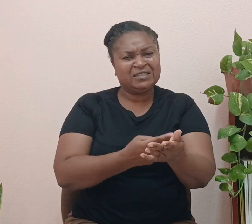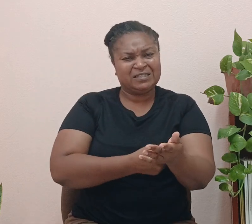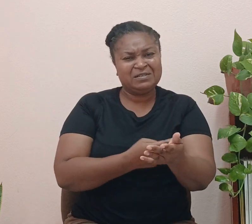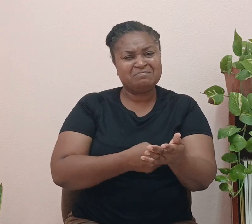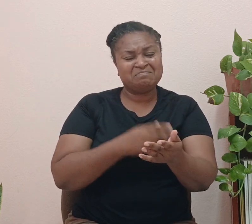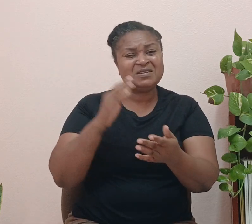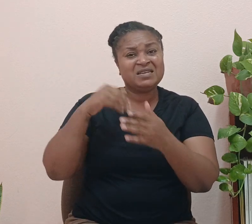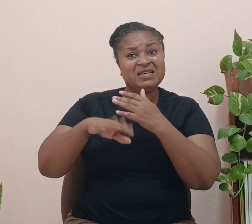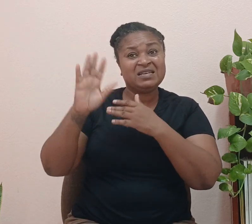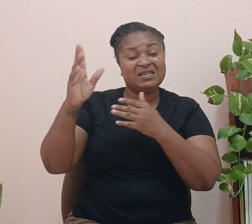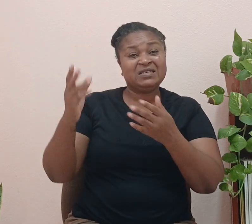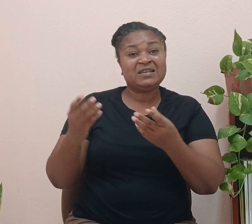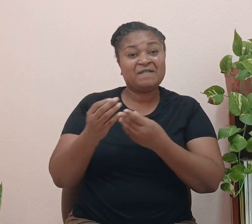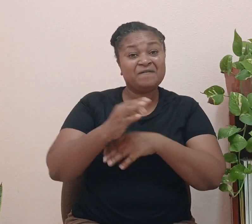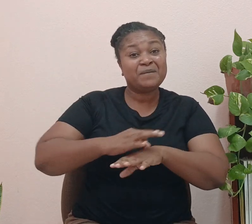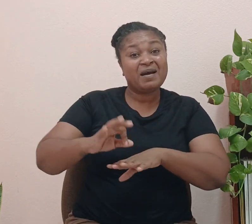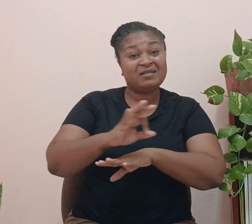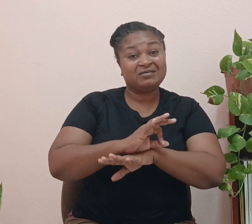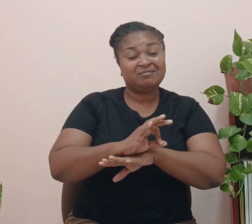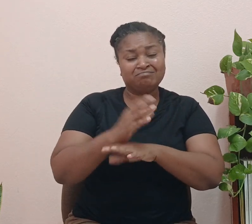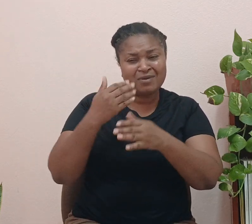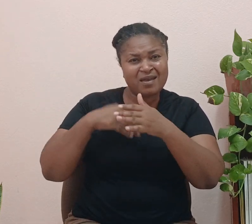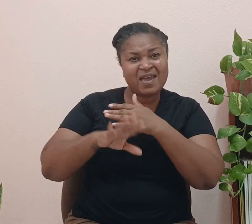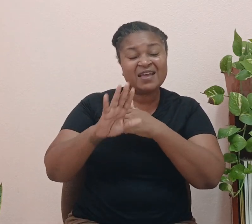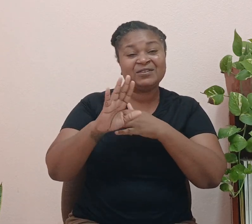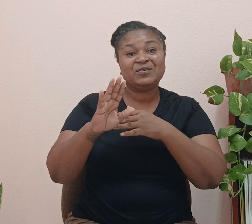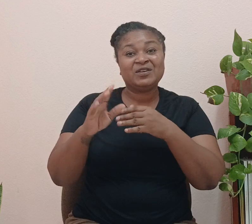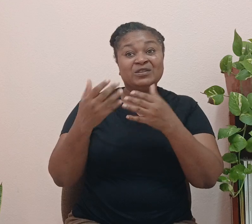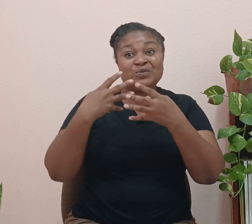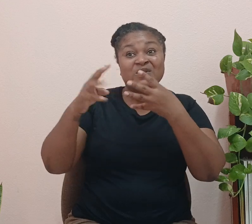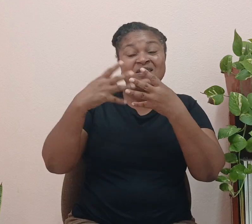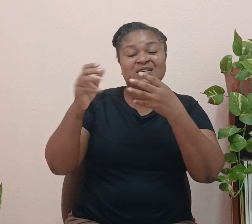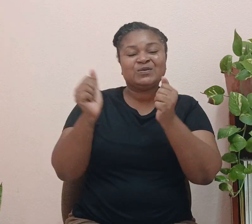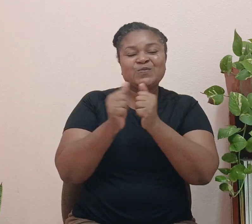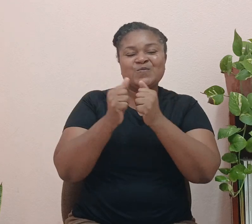4 Enter his gates with thanksgiving and his courts with praise;